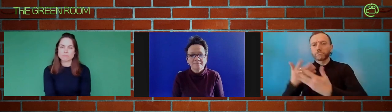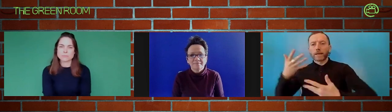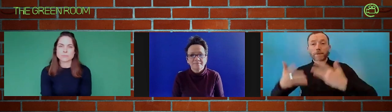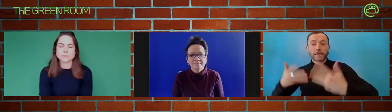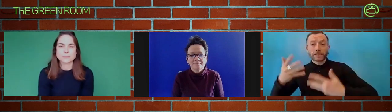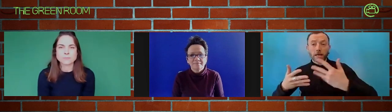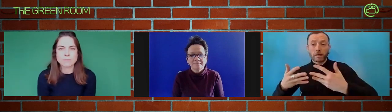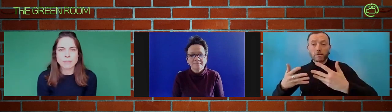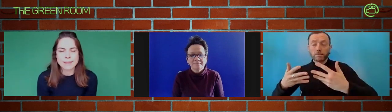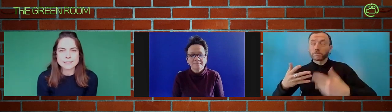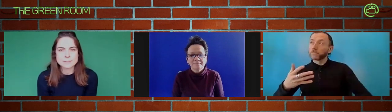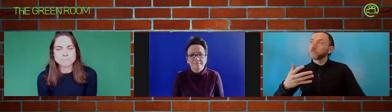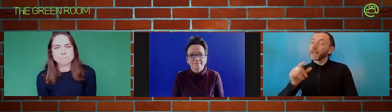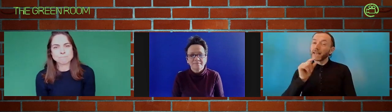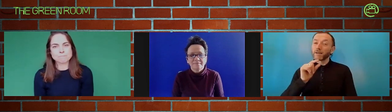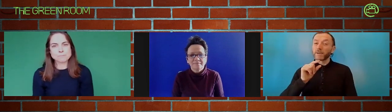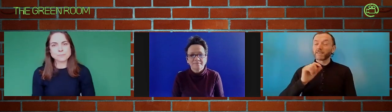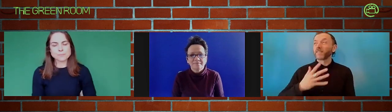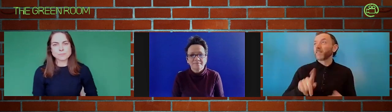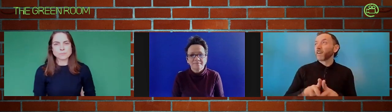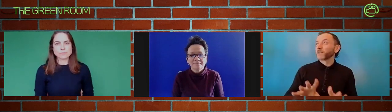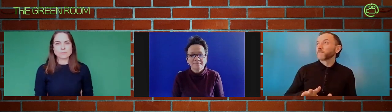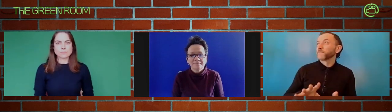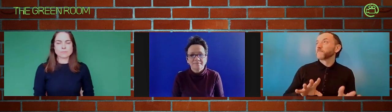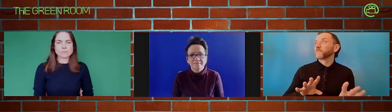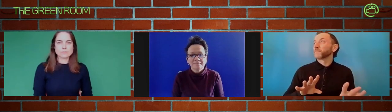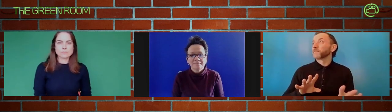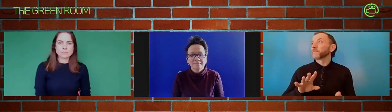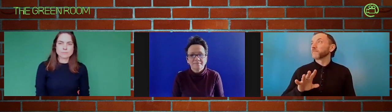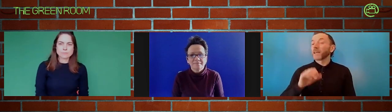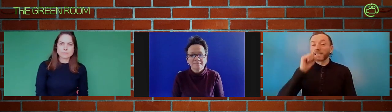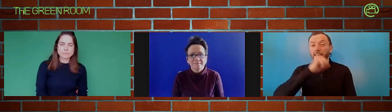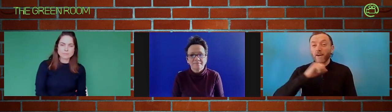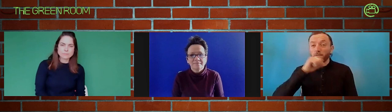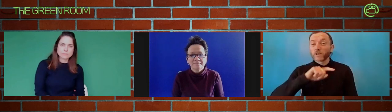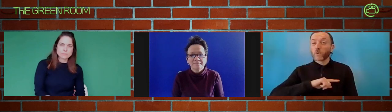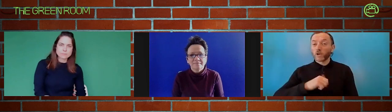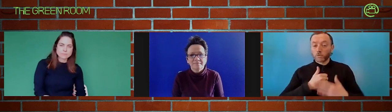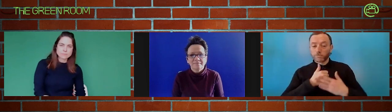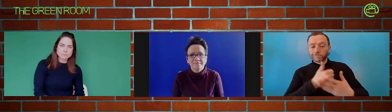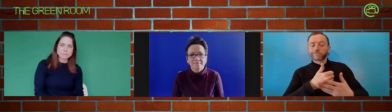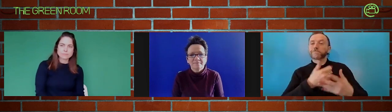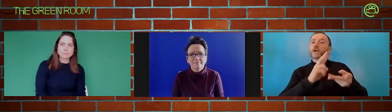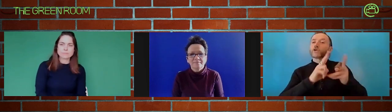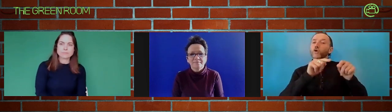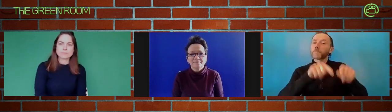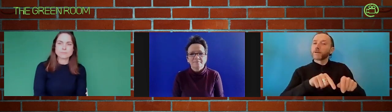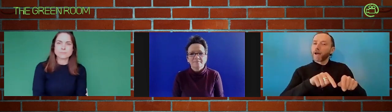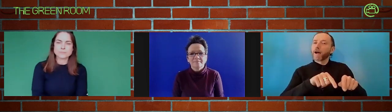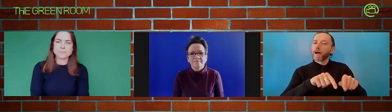was more of an interpreting tool but obviously the knock-on effect would be that then the deaf person would